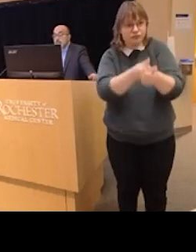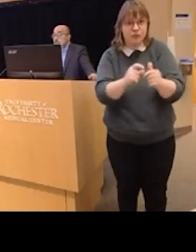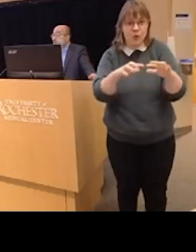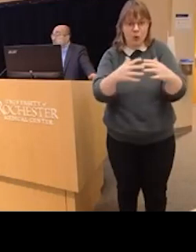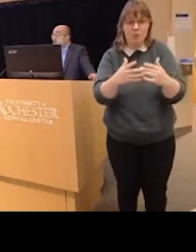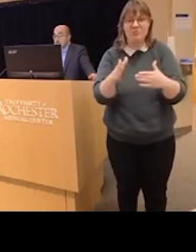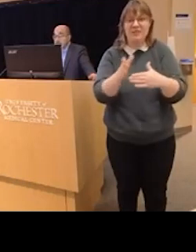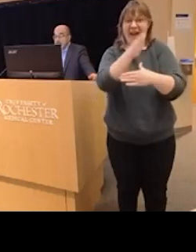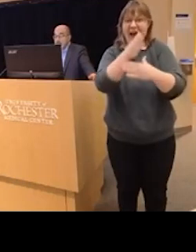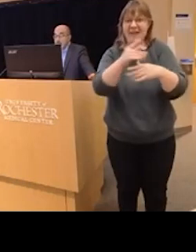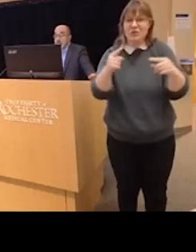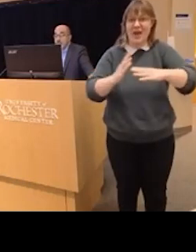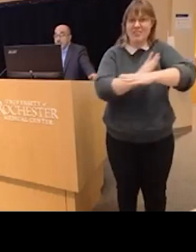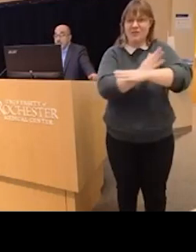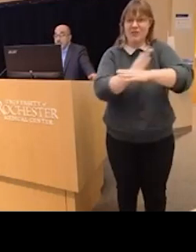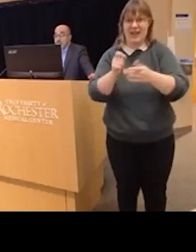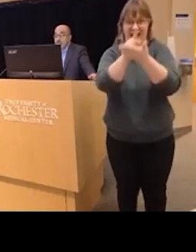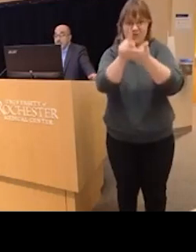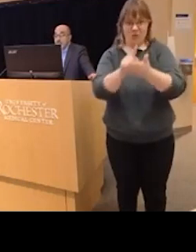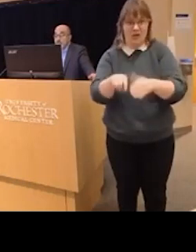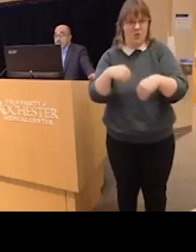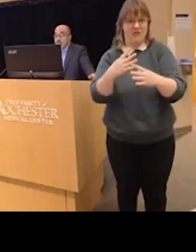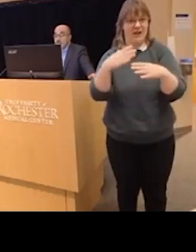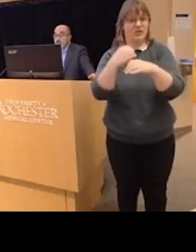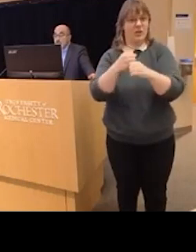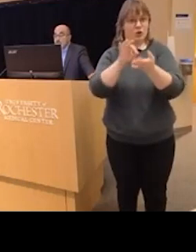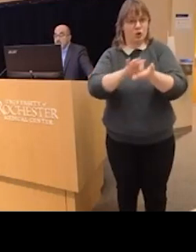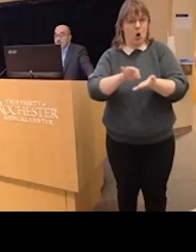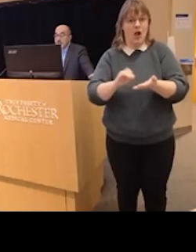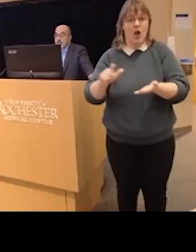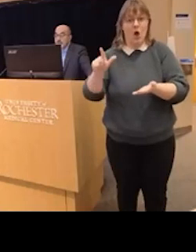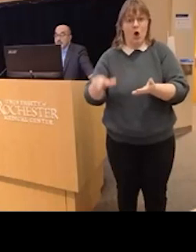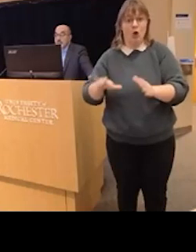over those five months um every week we provide a summary score and the low group is here they had a